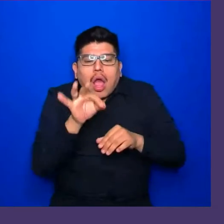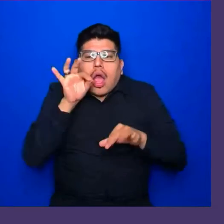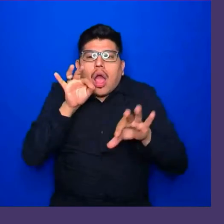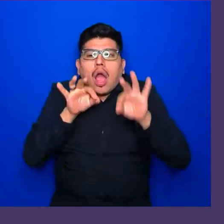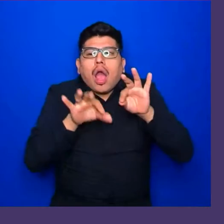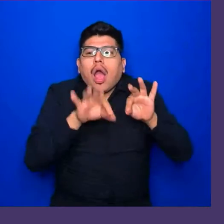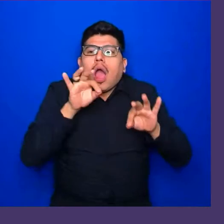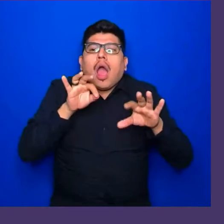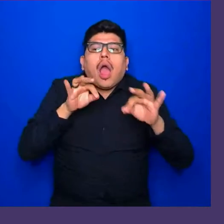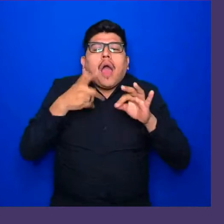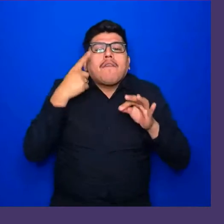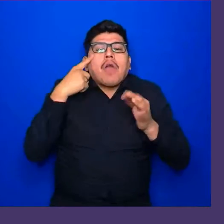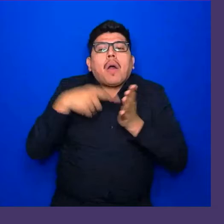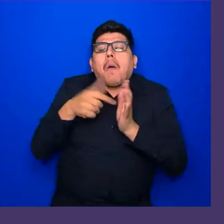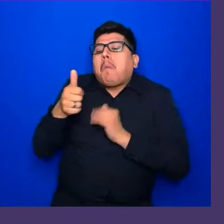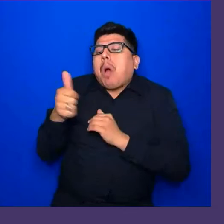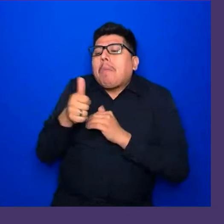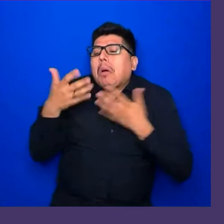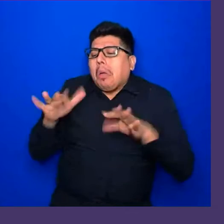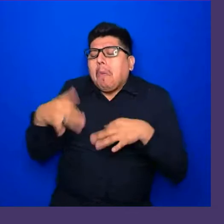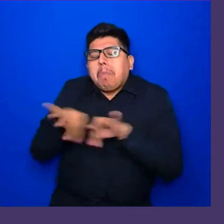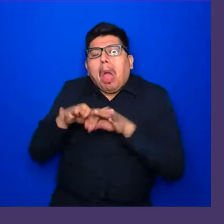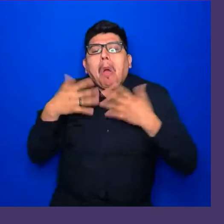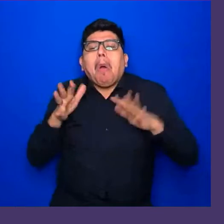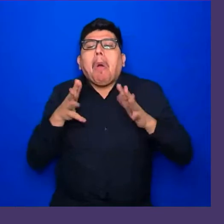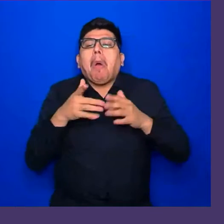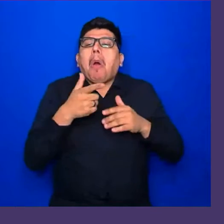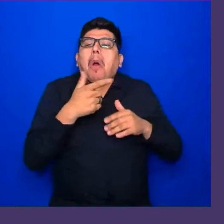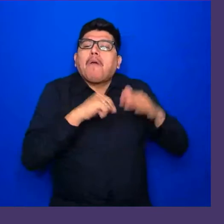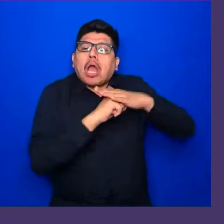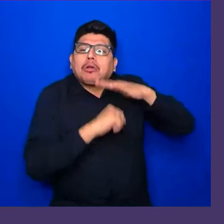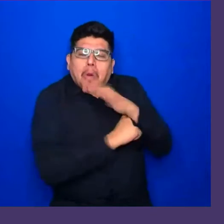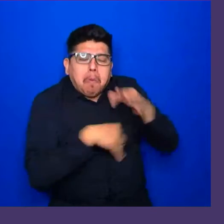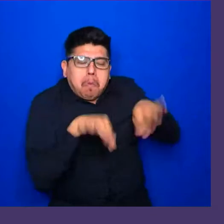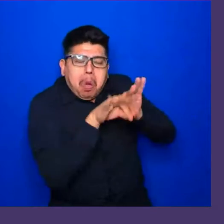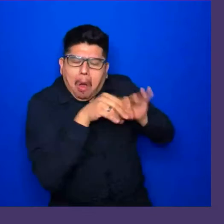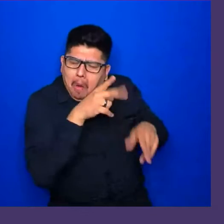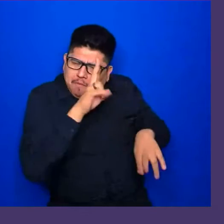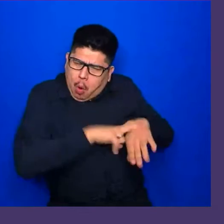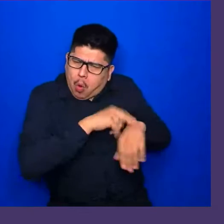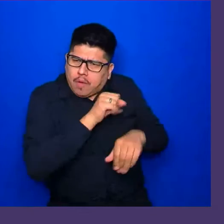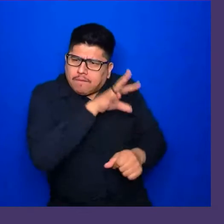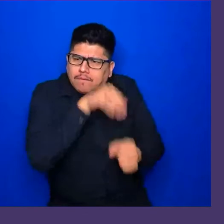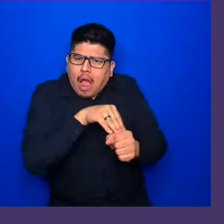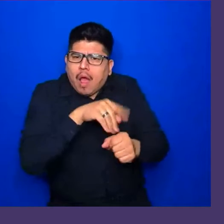Infrastructure, which is so important. But we're moving towards a world of AI. We're moving towards a world where